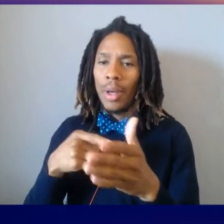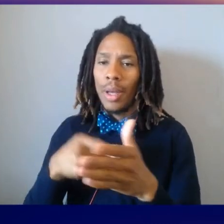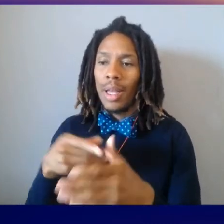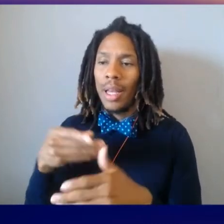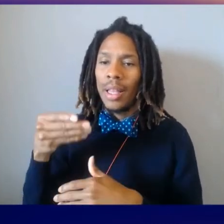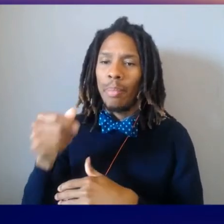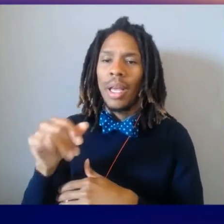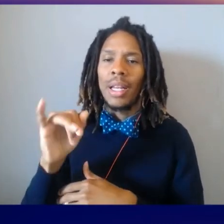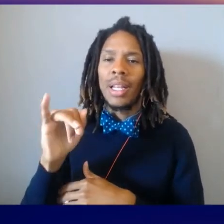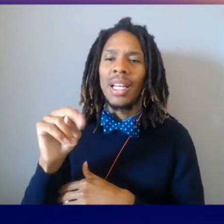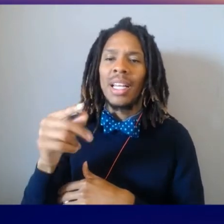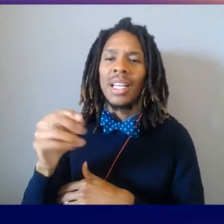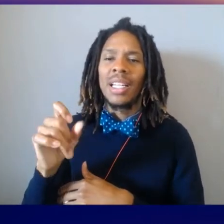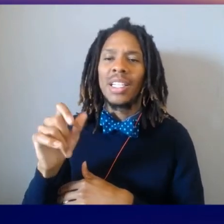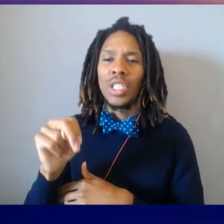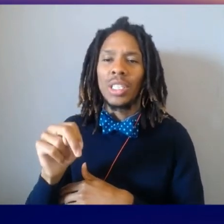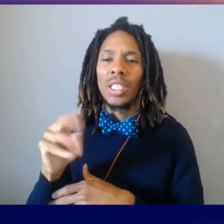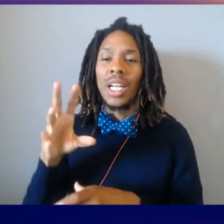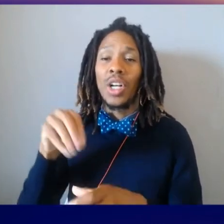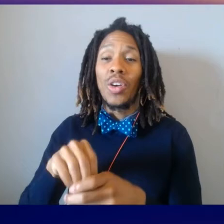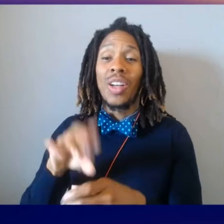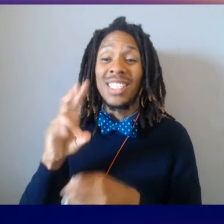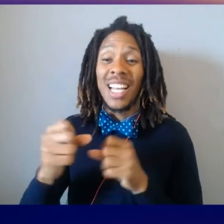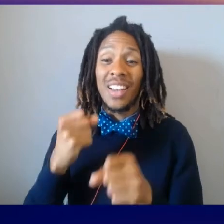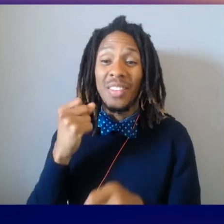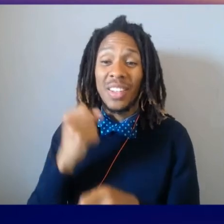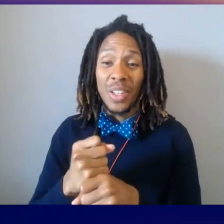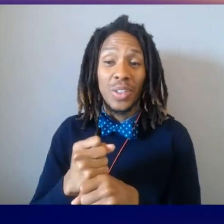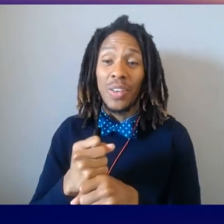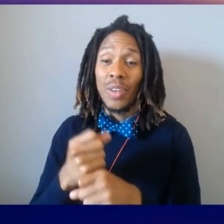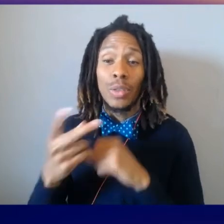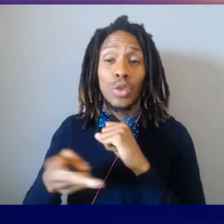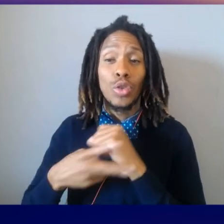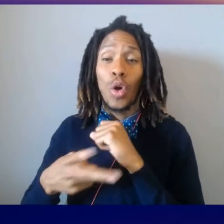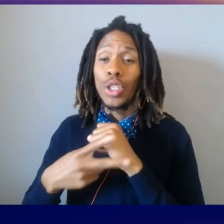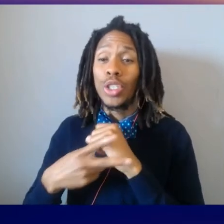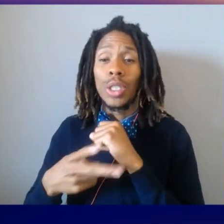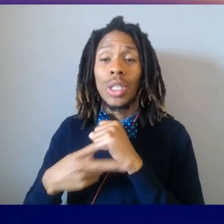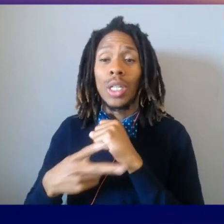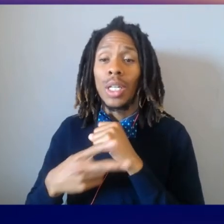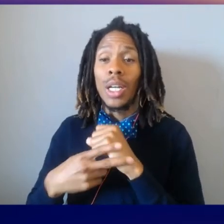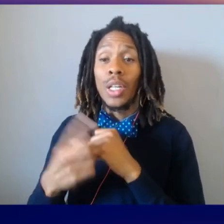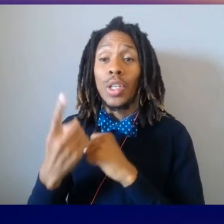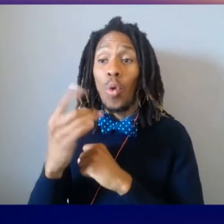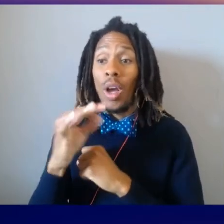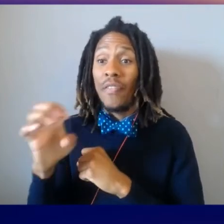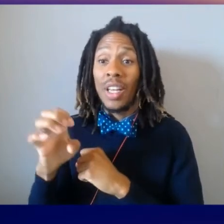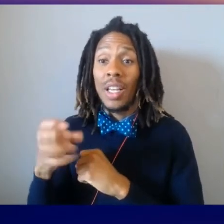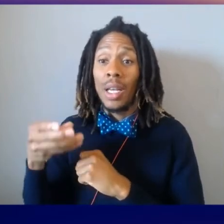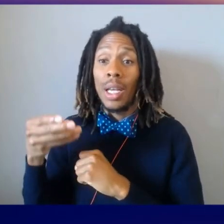and it includes seven years of immunable storage. So, the one fee that you're paying, you get the data for seven years.